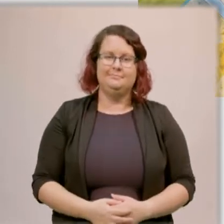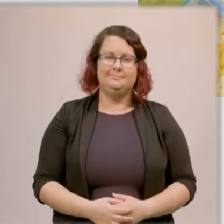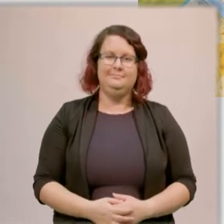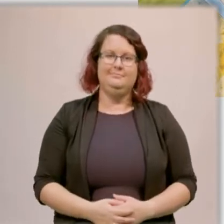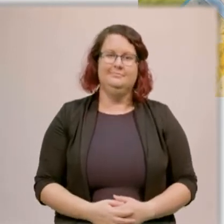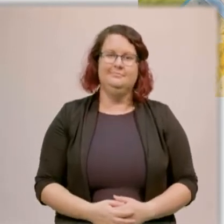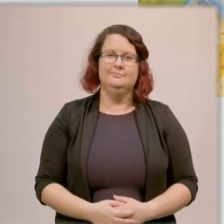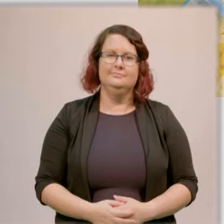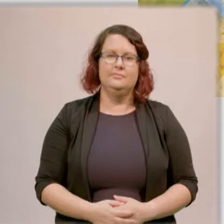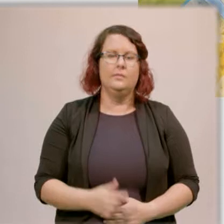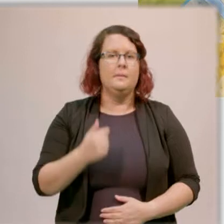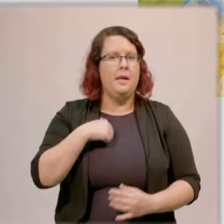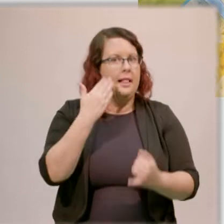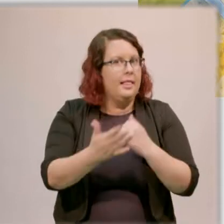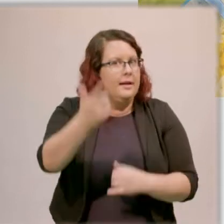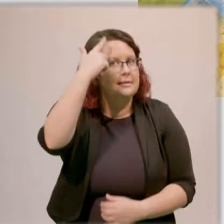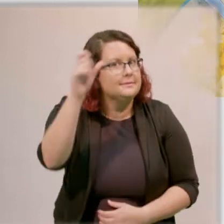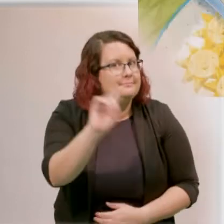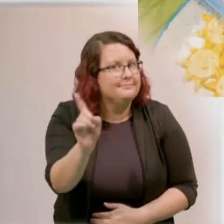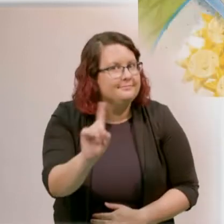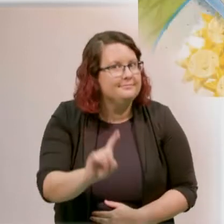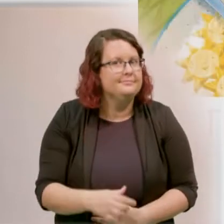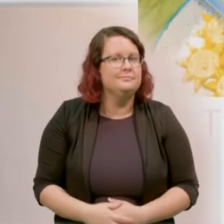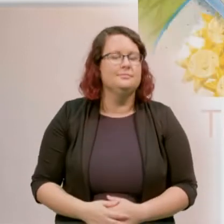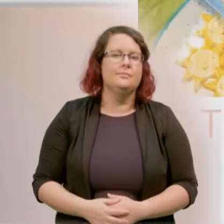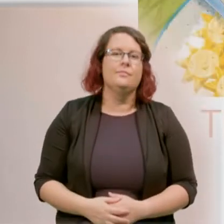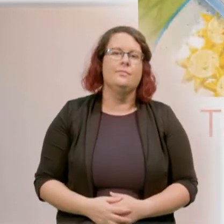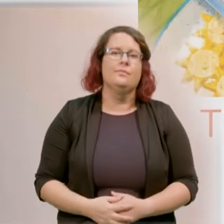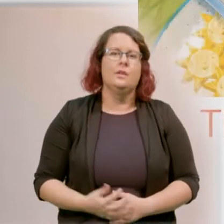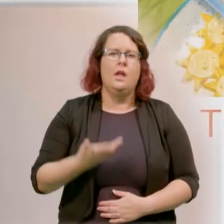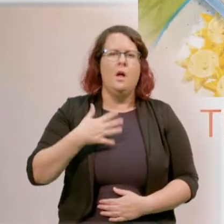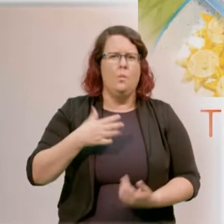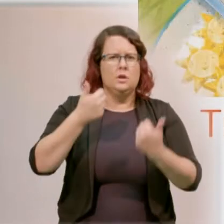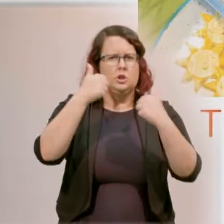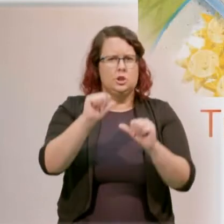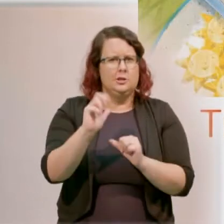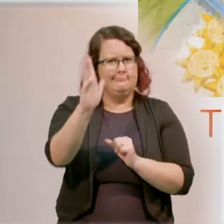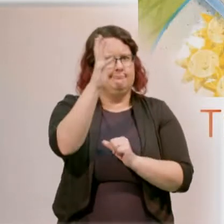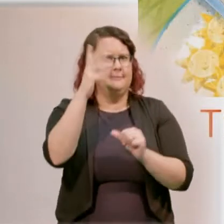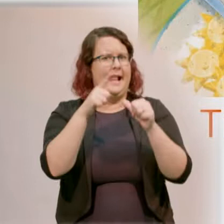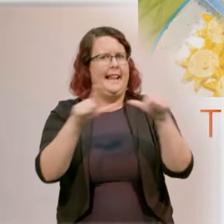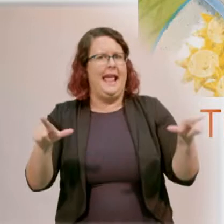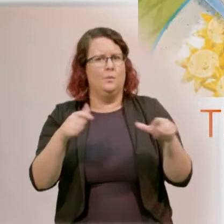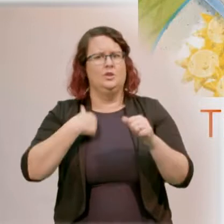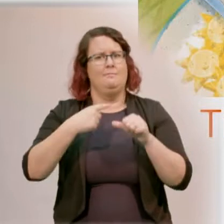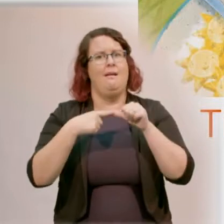Now, this is my last tip. I want to use technical language in my answer,